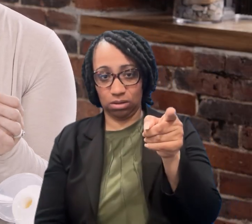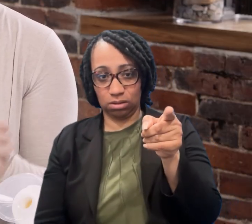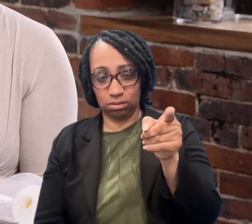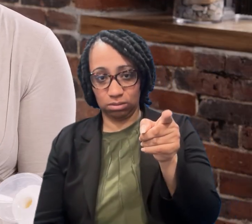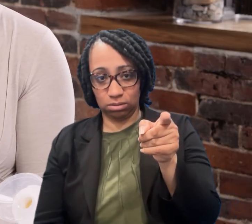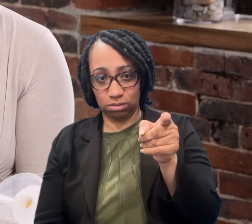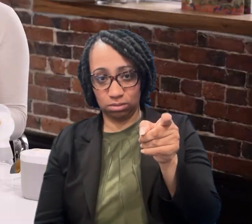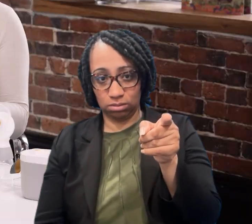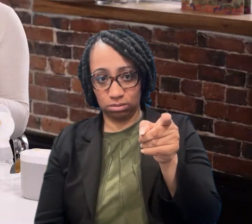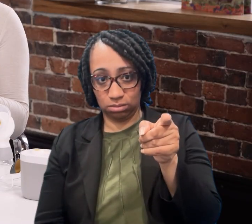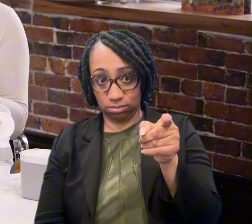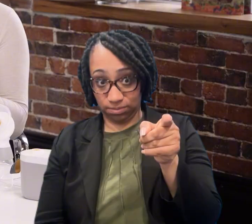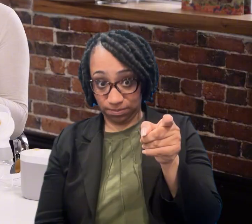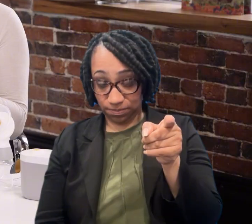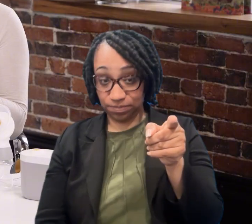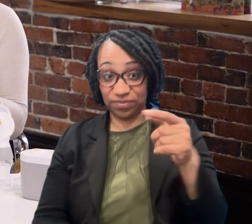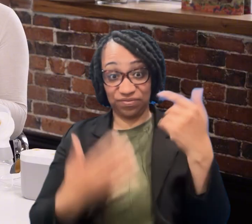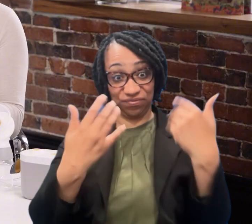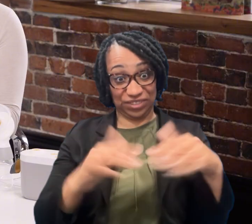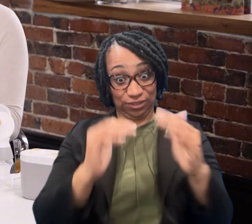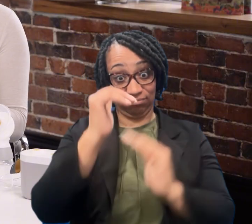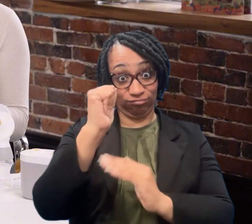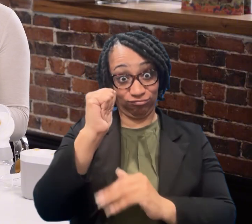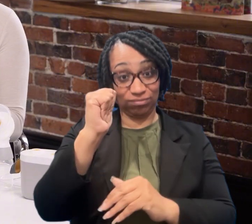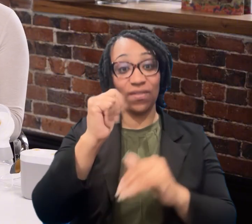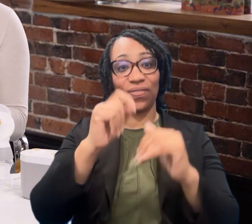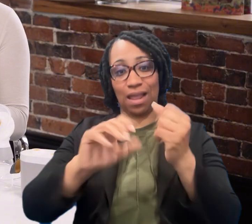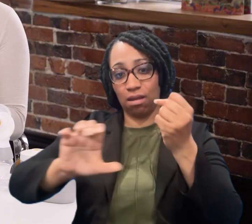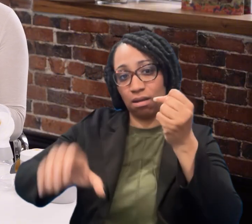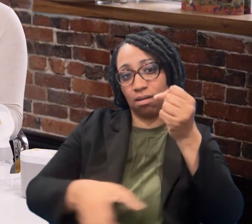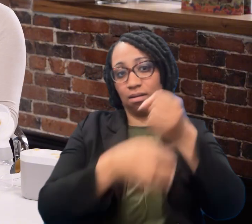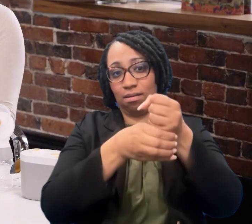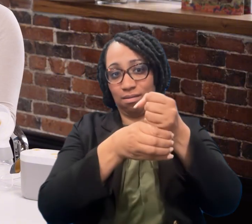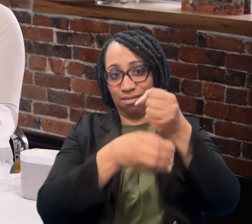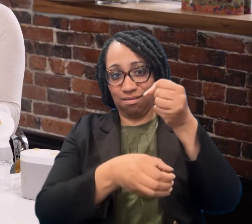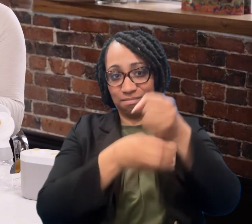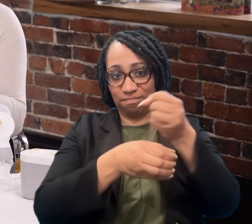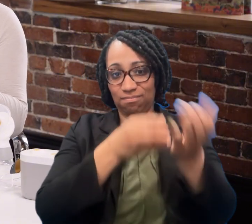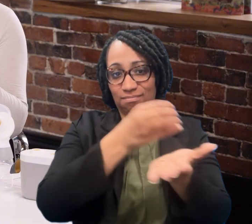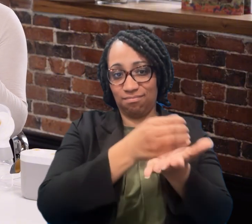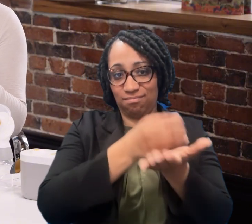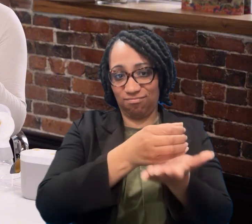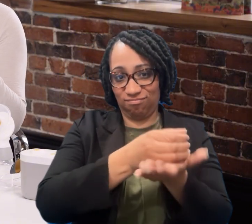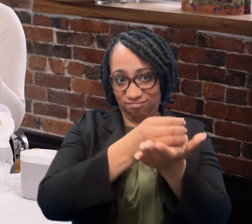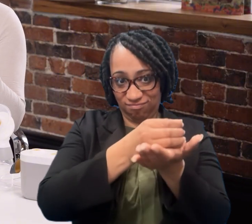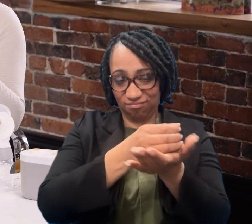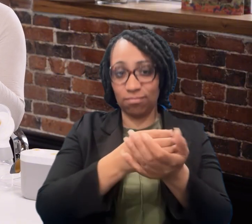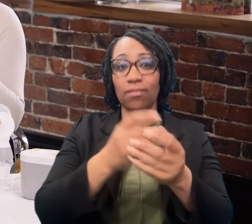set up to attach your bottle to the bottom. The breast shield will attach right onto the front.